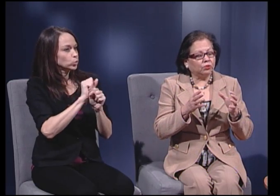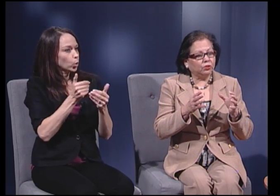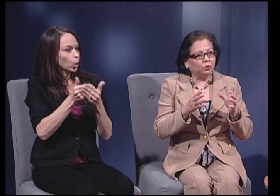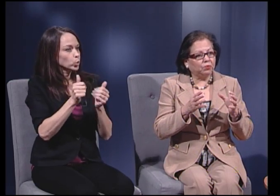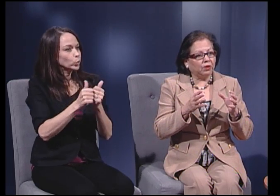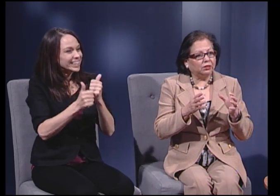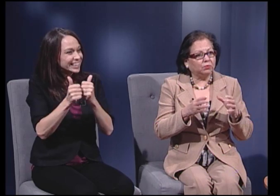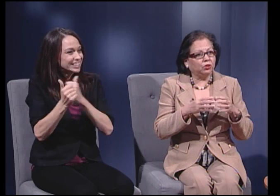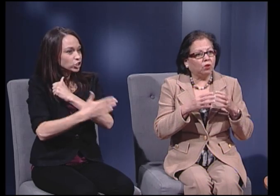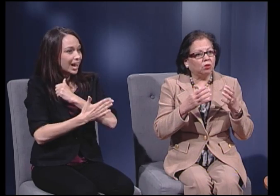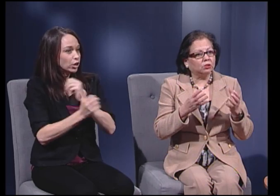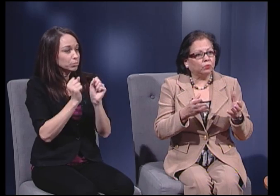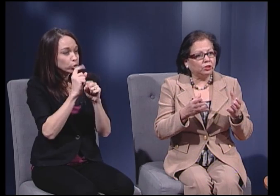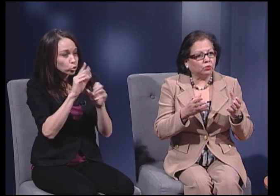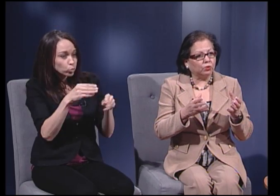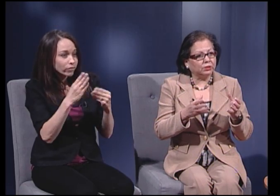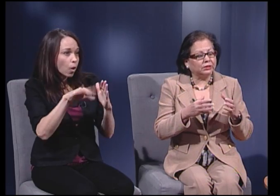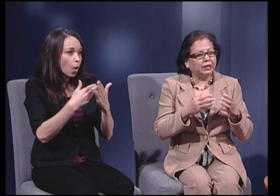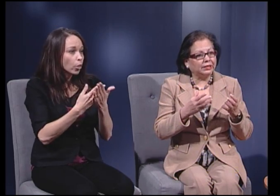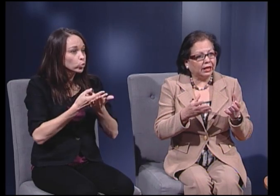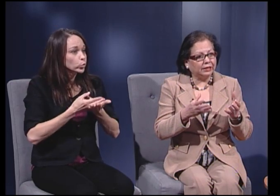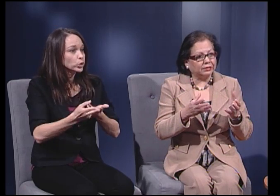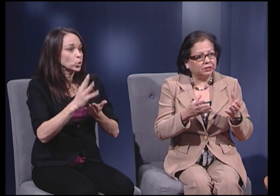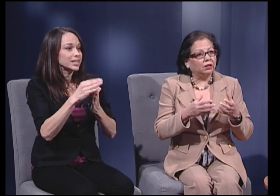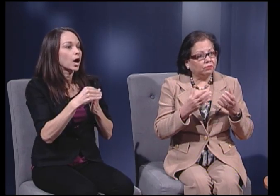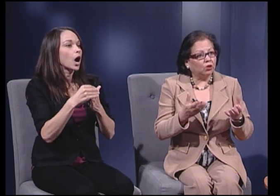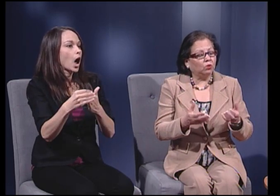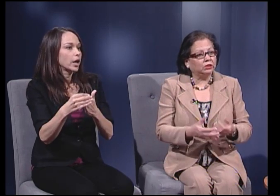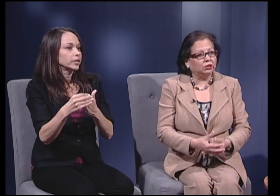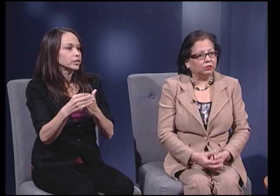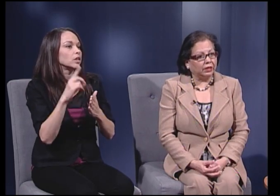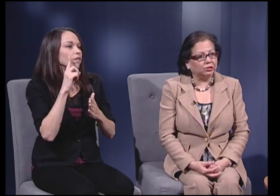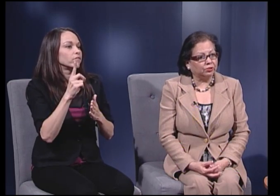that we provide them with all the resources and guidance for holding a good election.